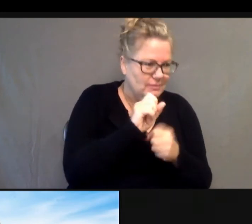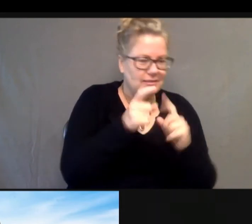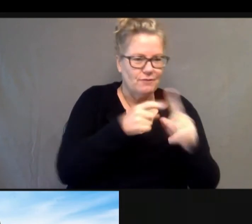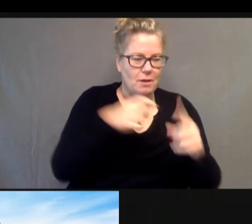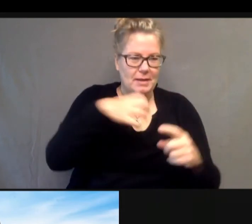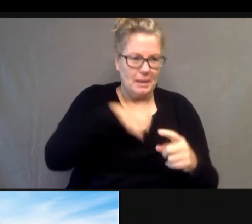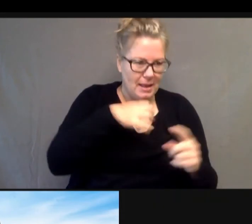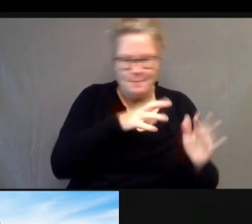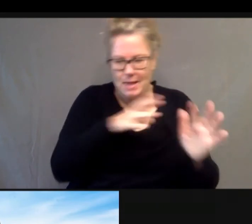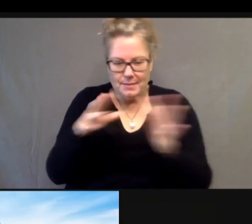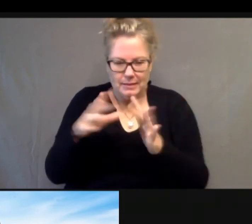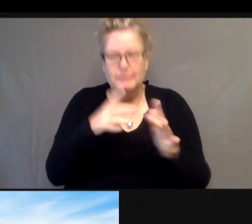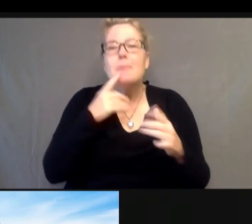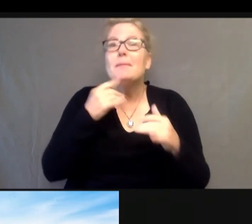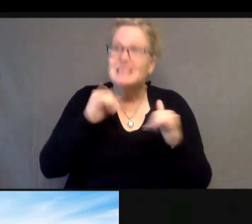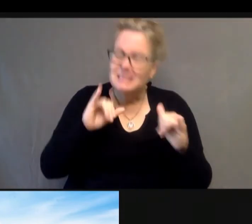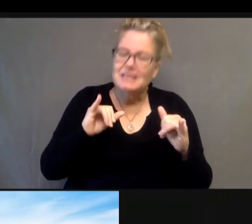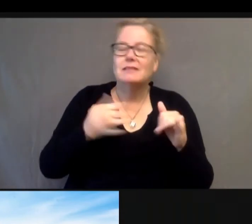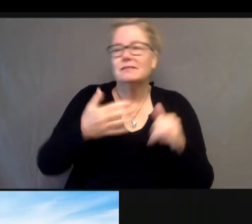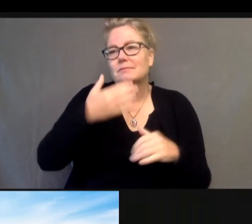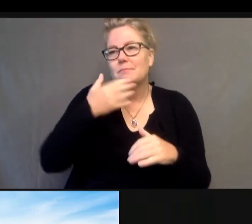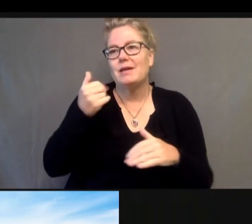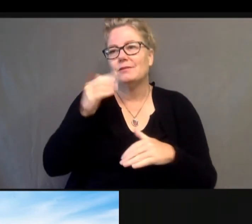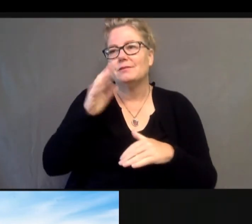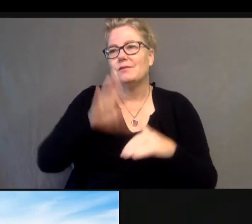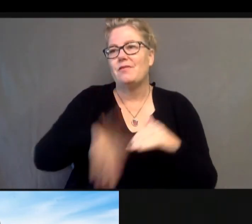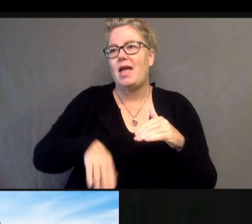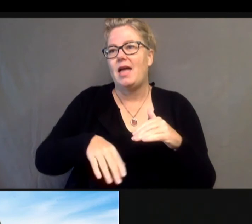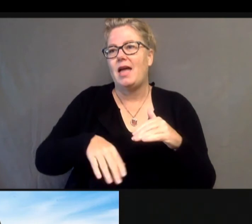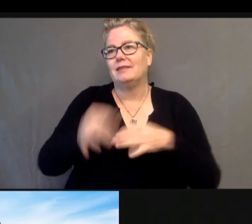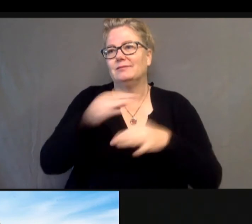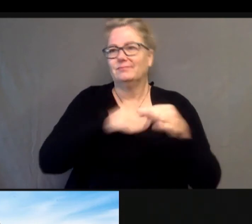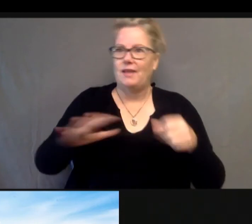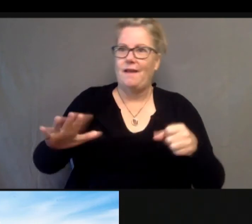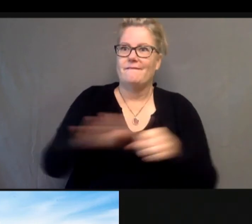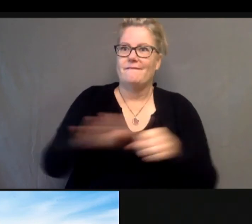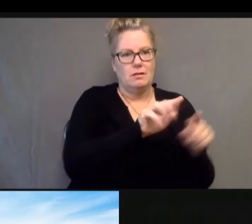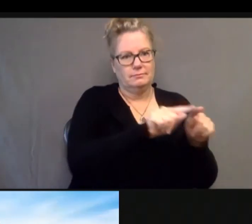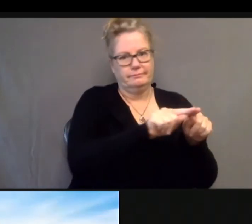still better than suing with your full name. Also, I'd just like to add that if you do